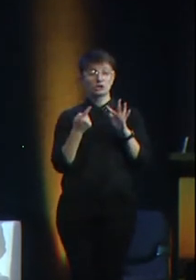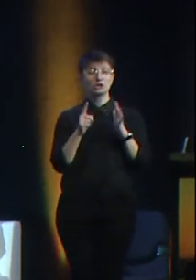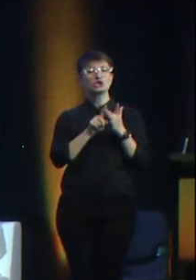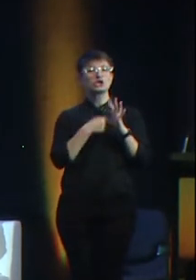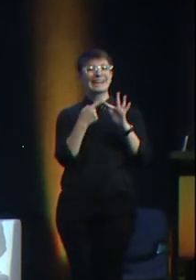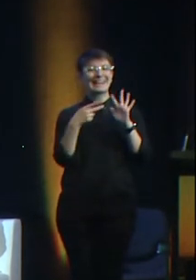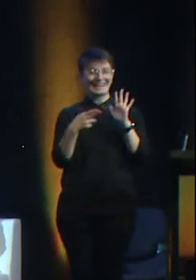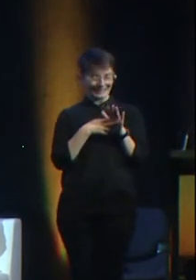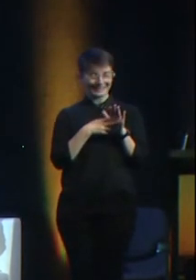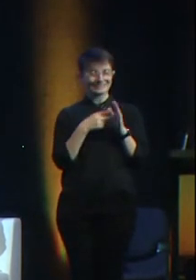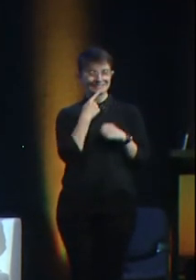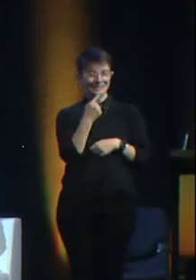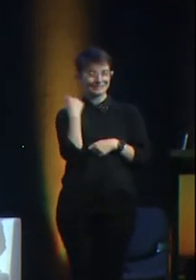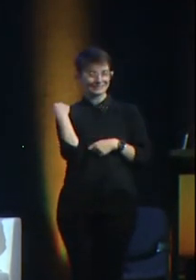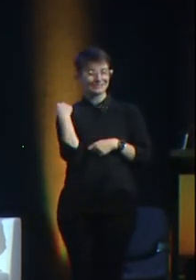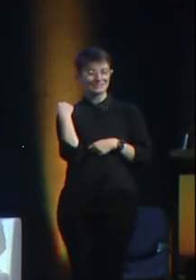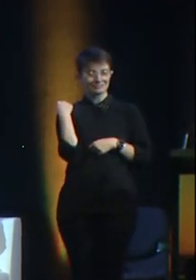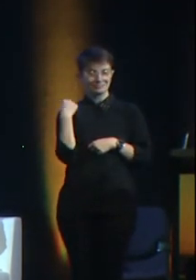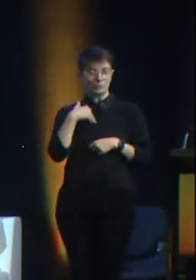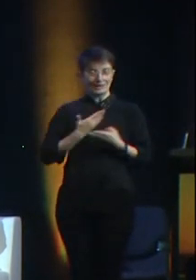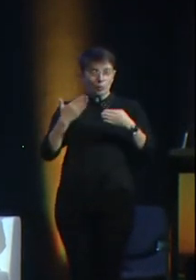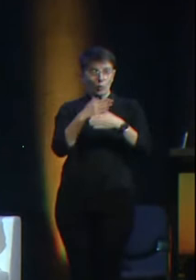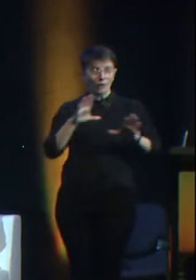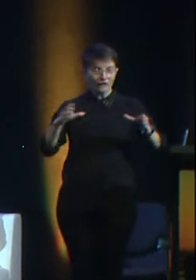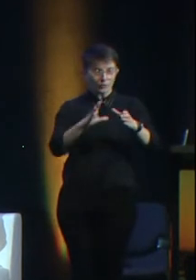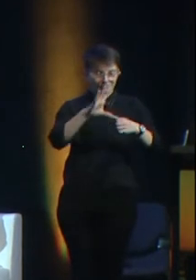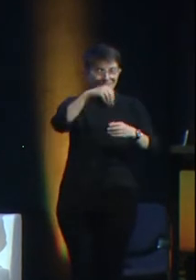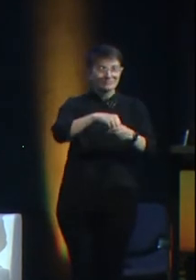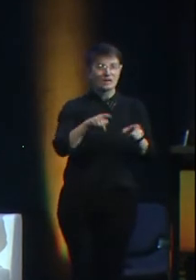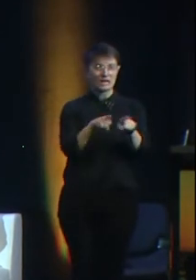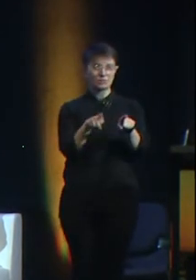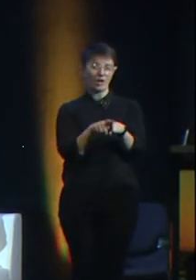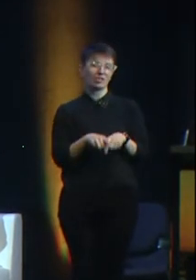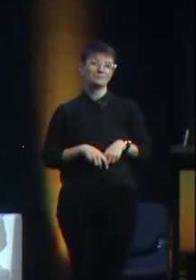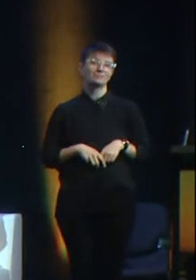our workforce and how we engage through that. So perhaps just very quickly just to provide